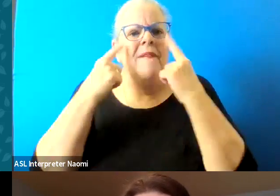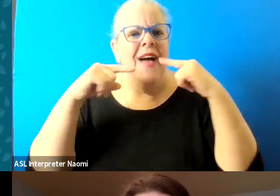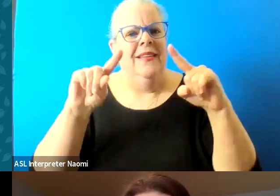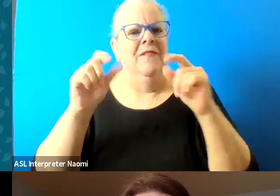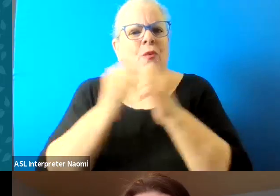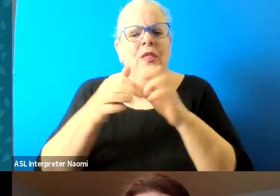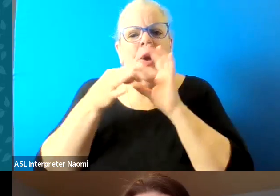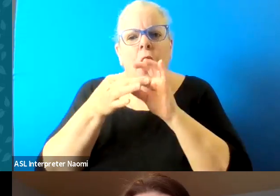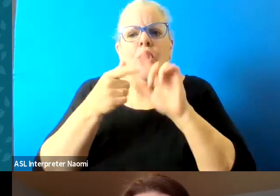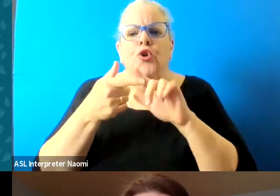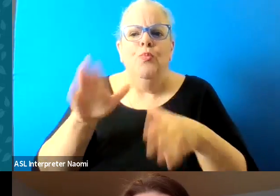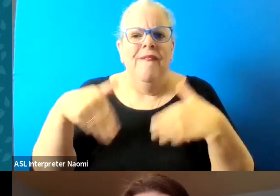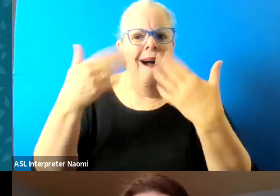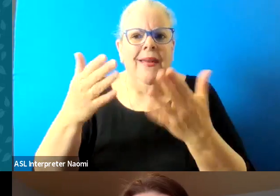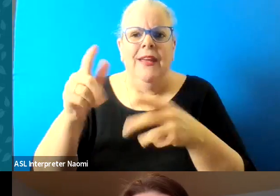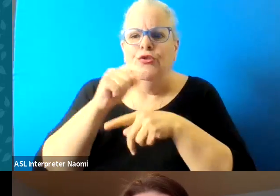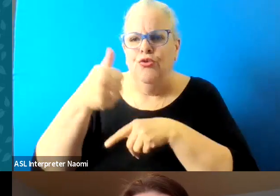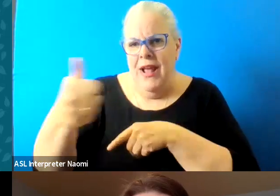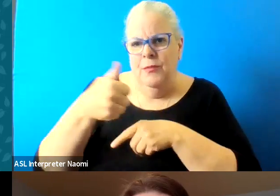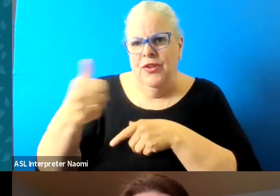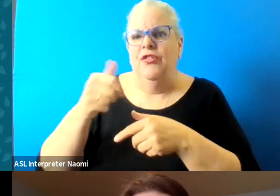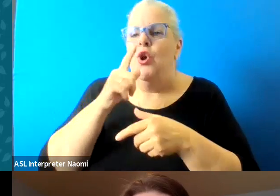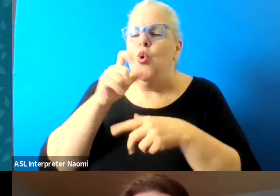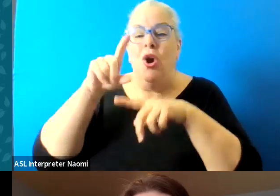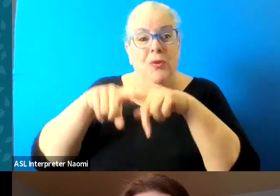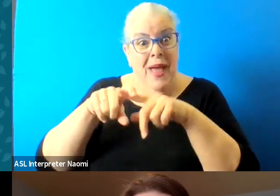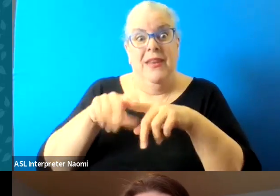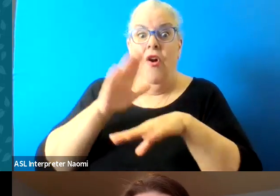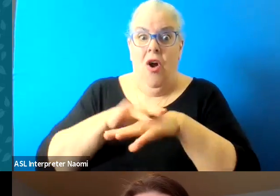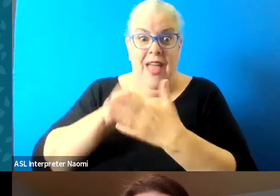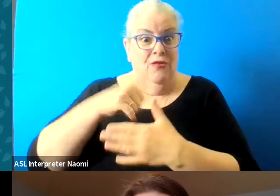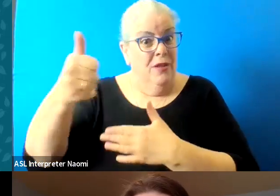the transportation that people who are dependent on it need.